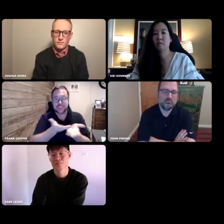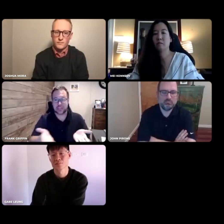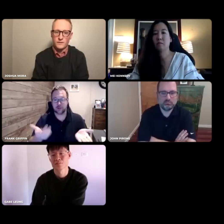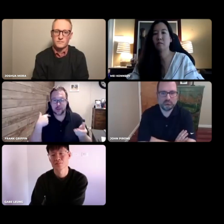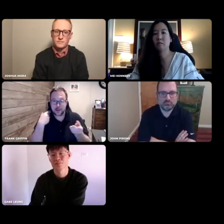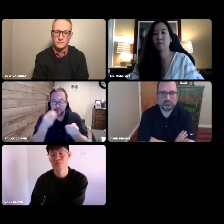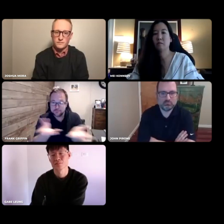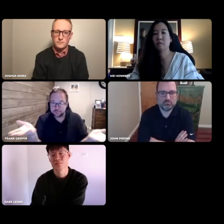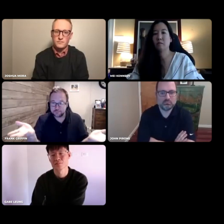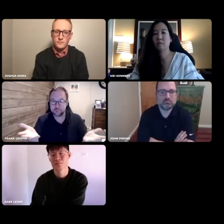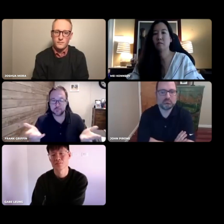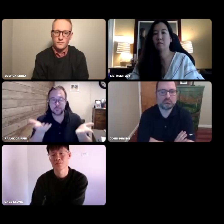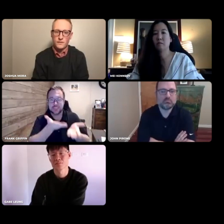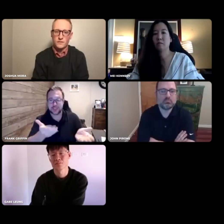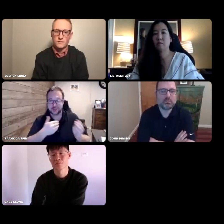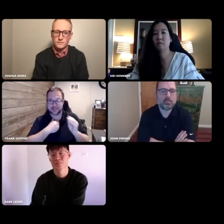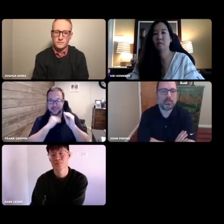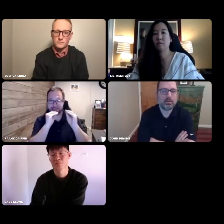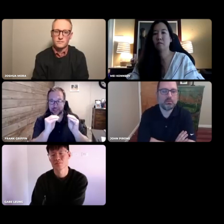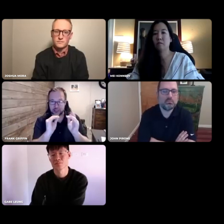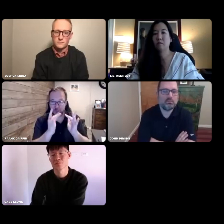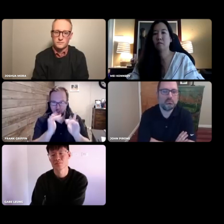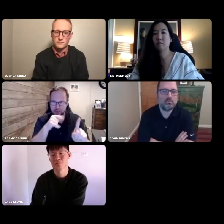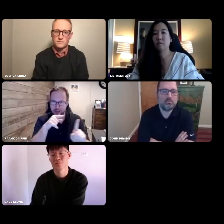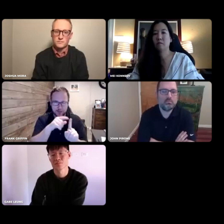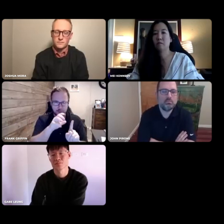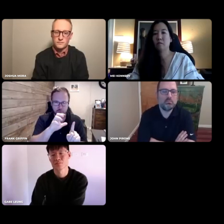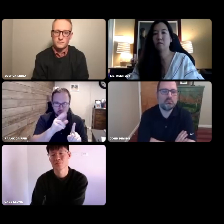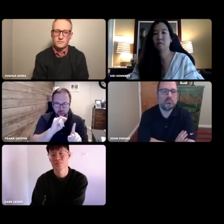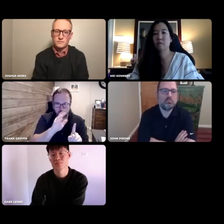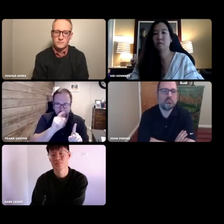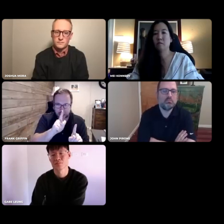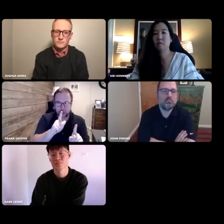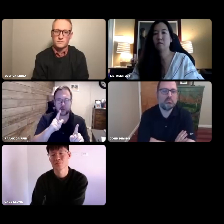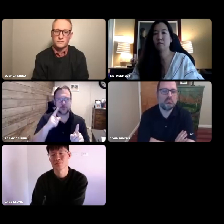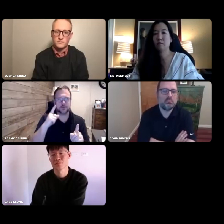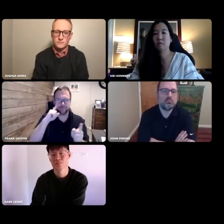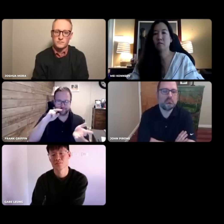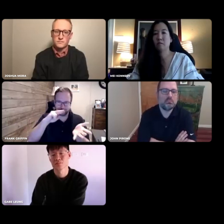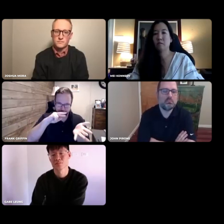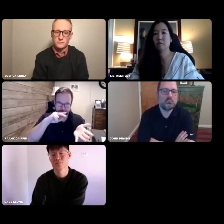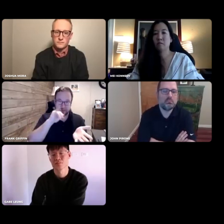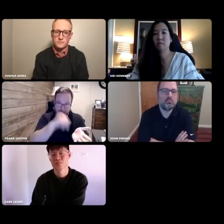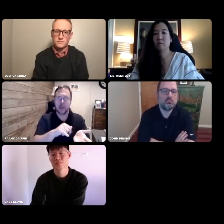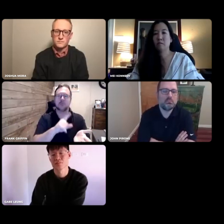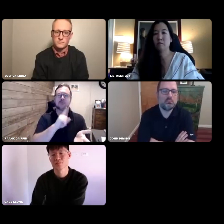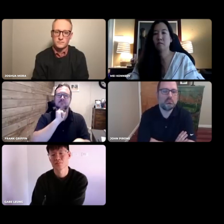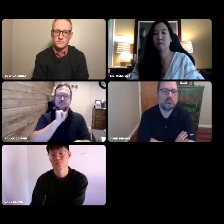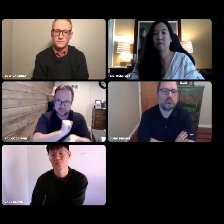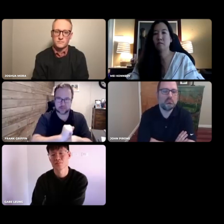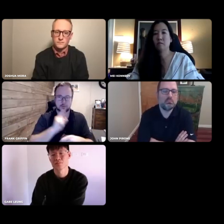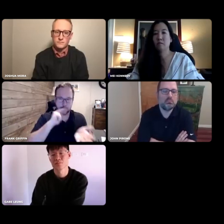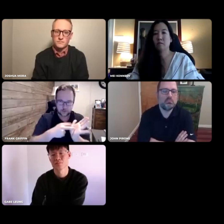How can I make sure what I'm distributing and teaching is really crucial?